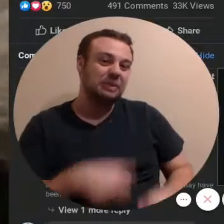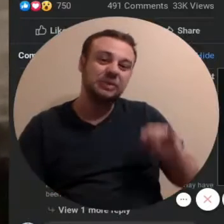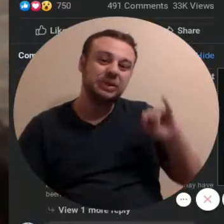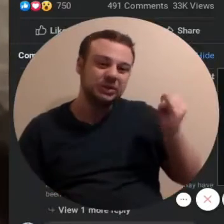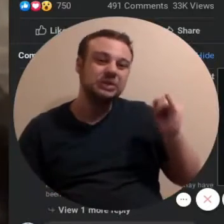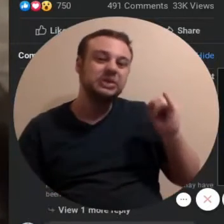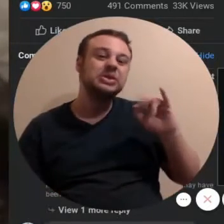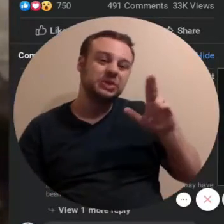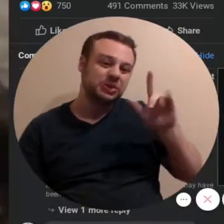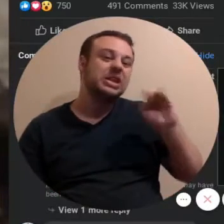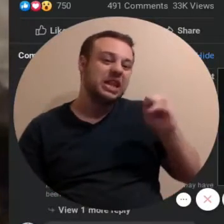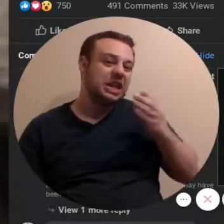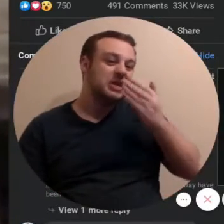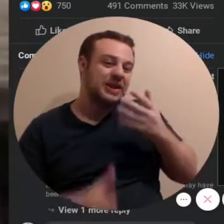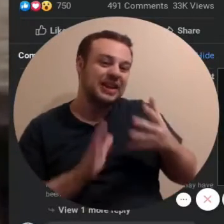Janice: I have never heard a sloth make a sound, but